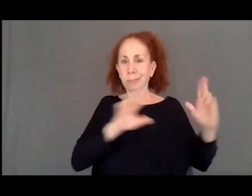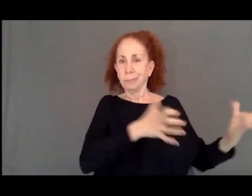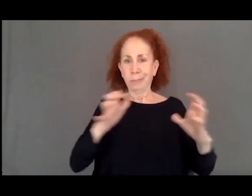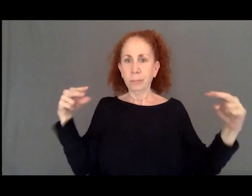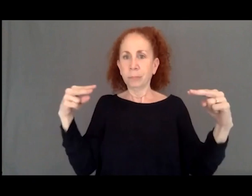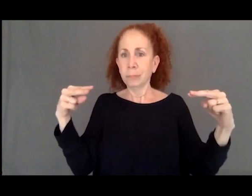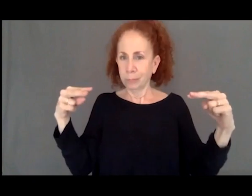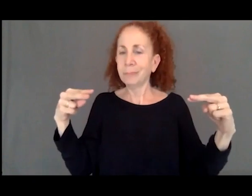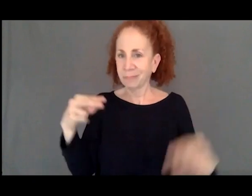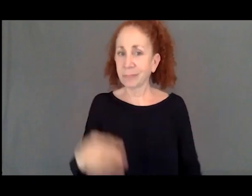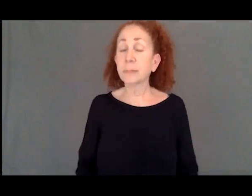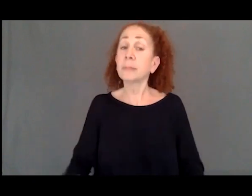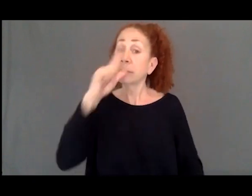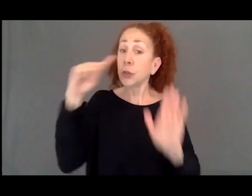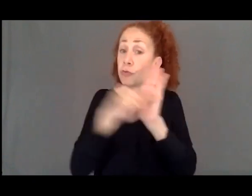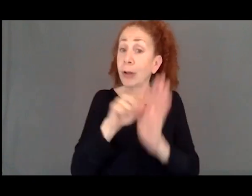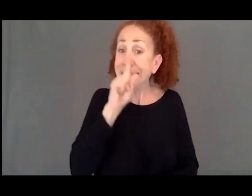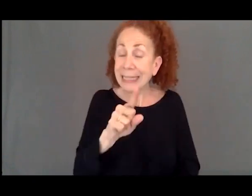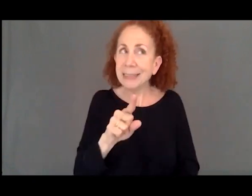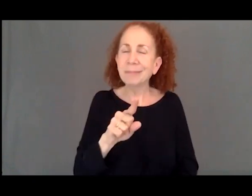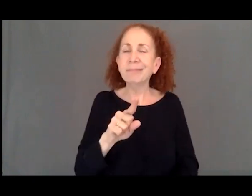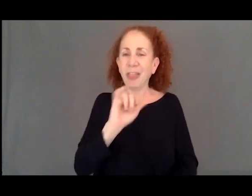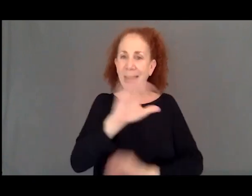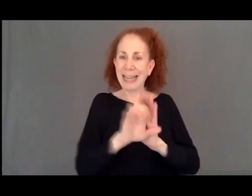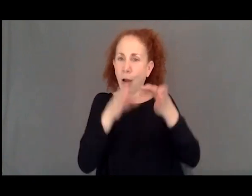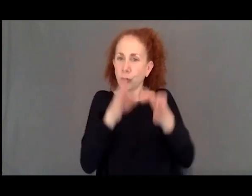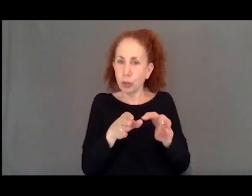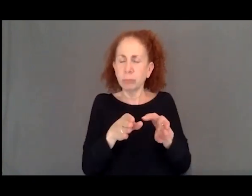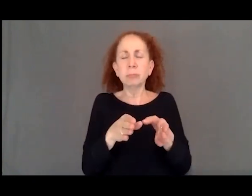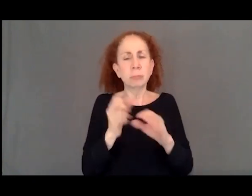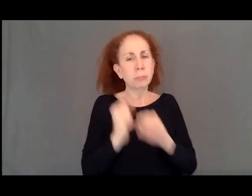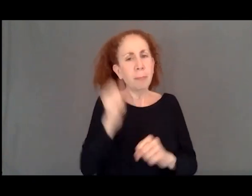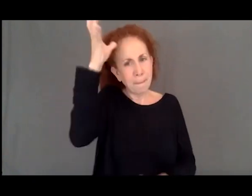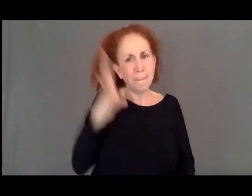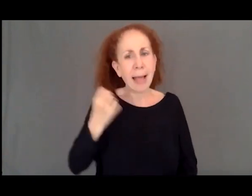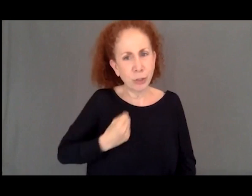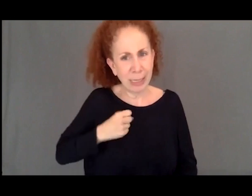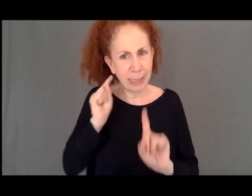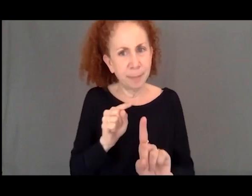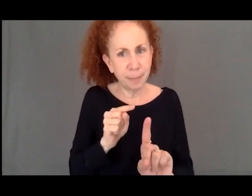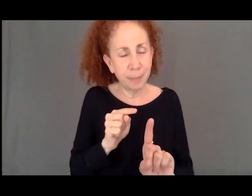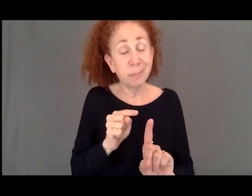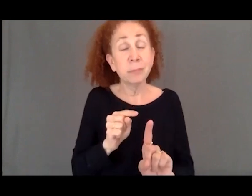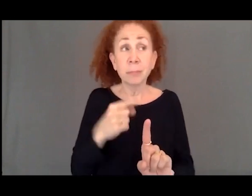And the drawbacks are that I created a very masculine narrator who's also a misogynist.